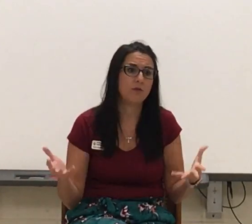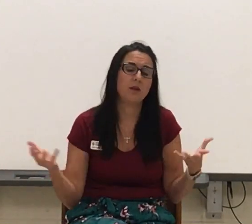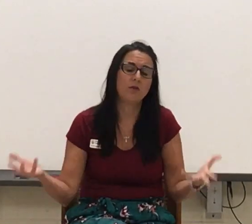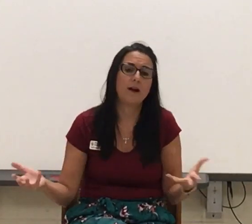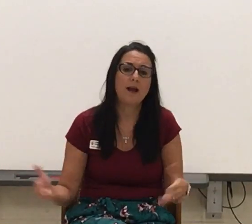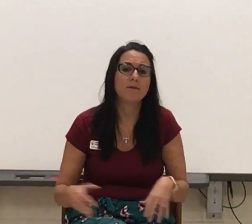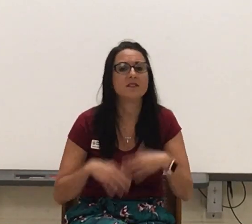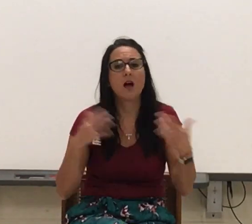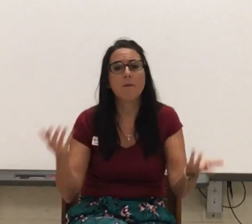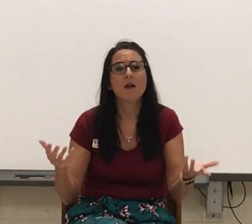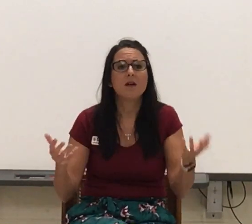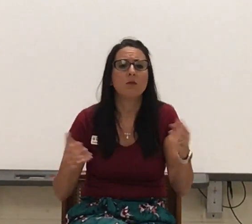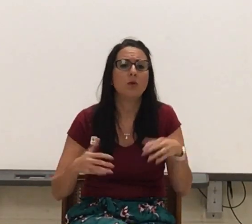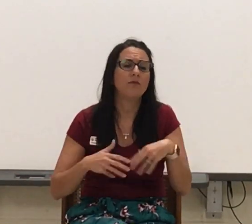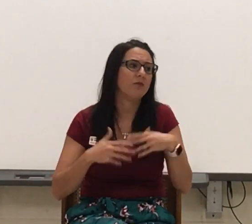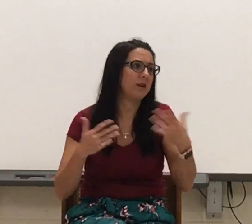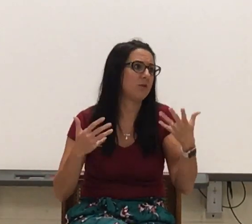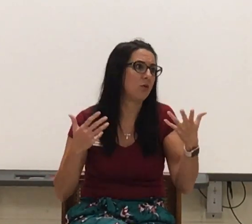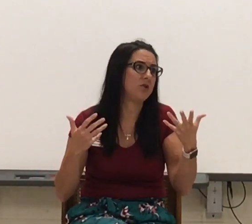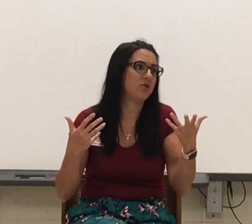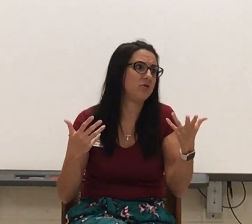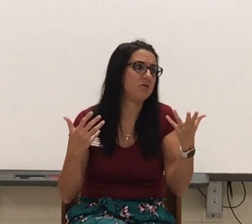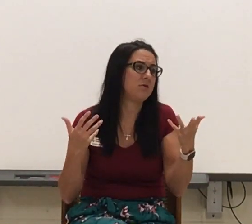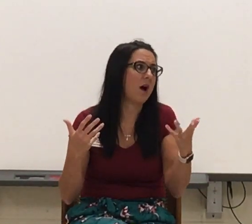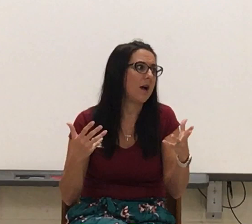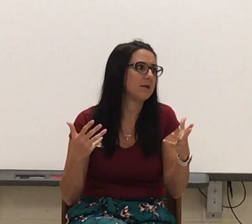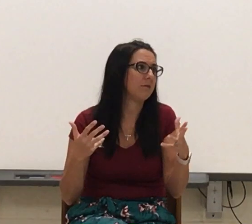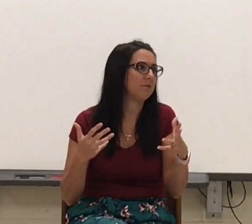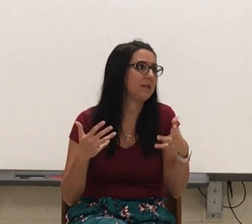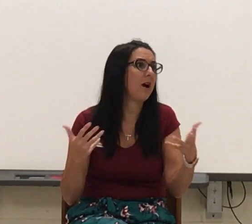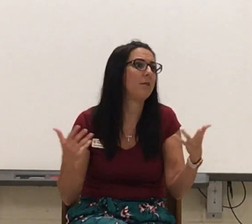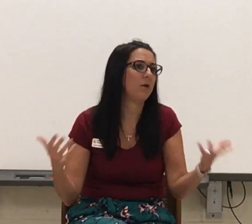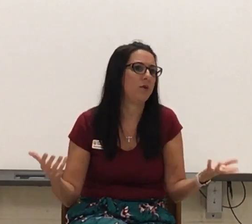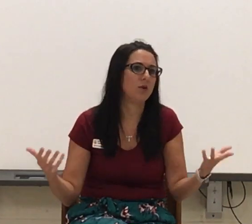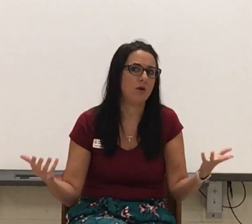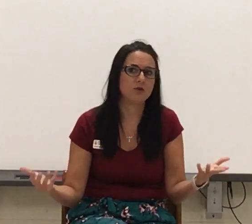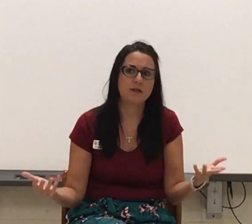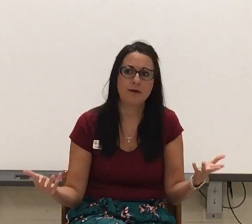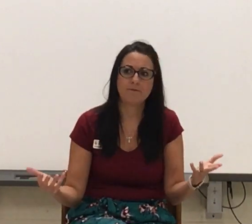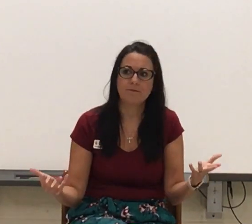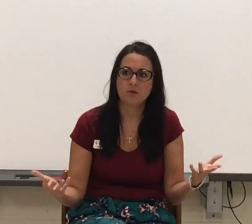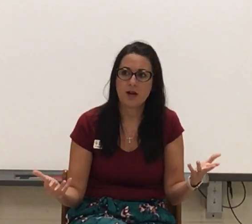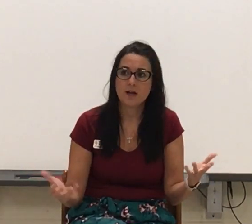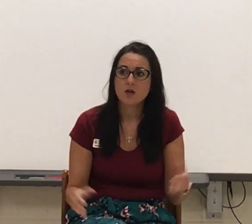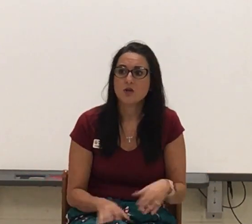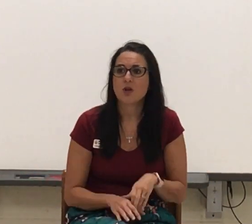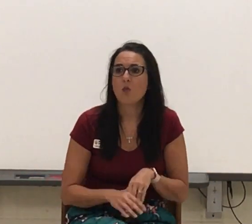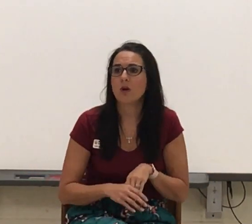really great at it, but some would not tell me when you don't understand. Ok... so we're